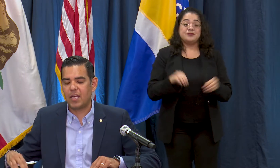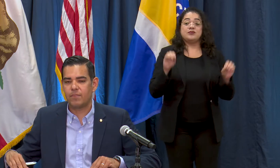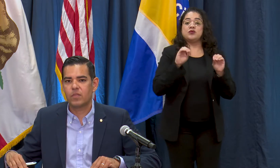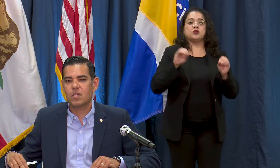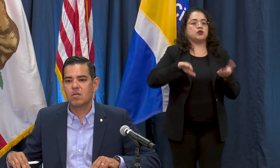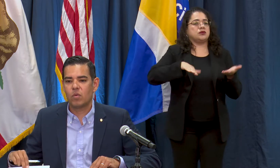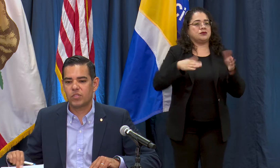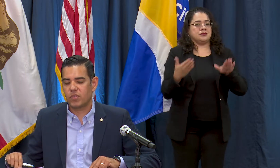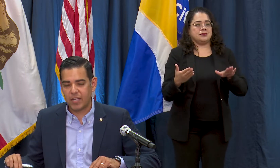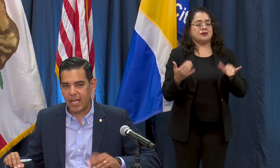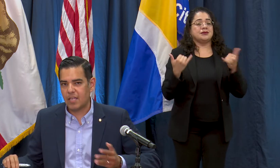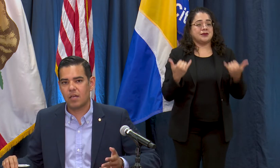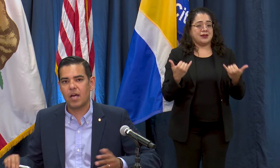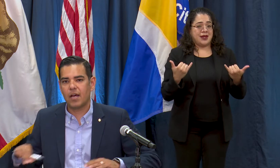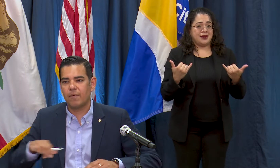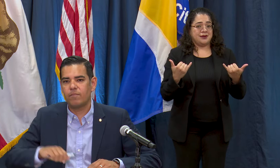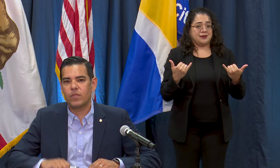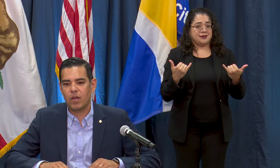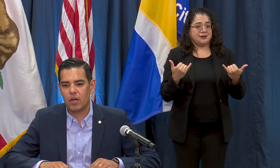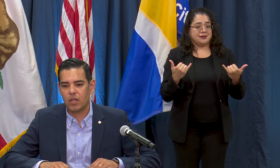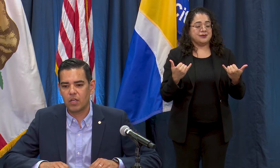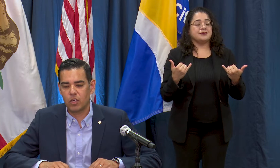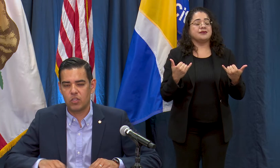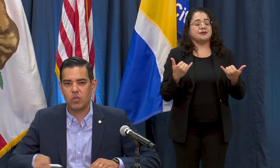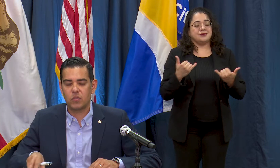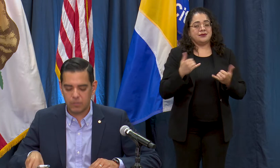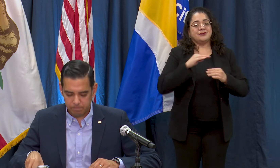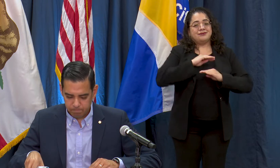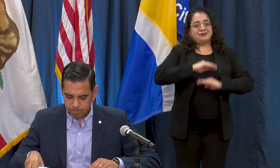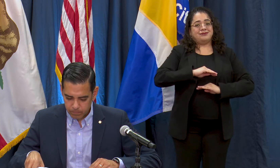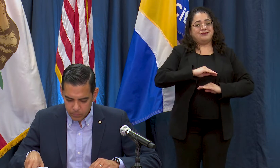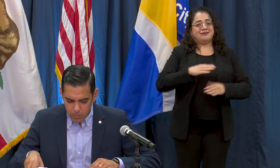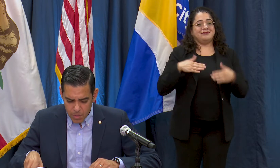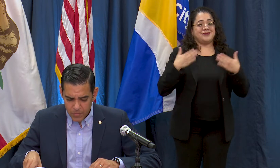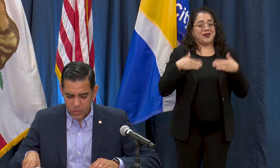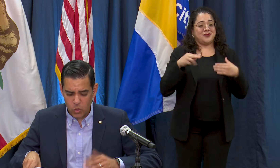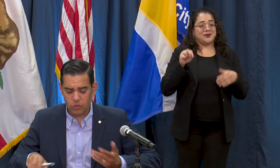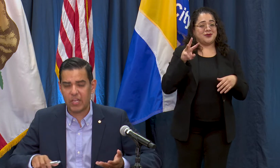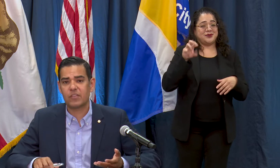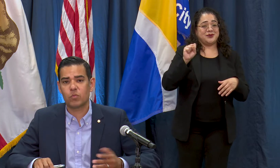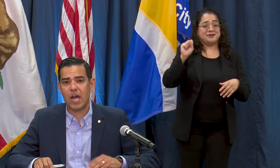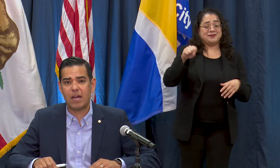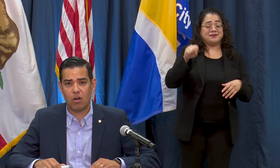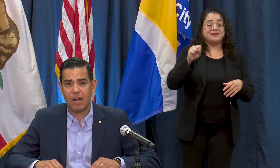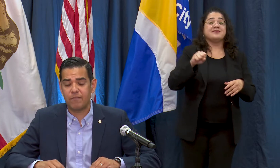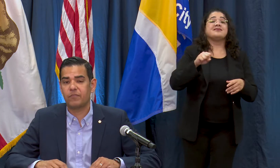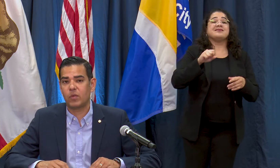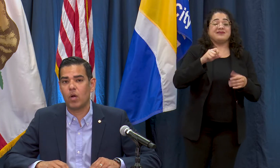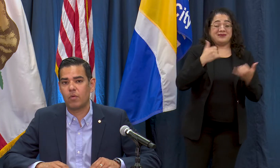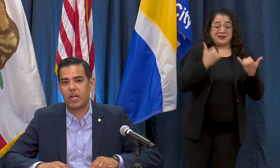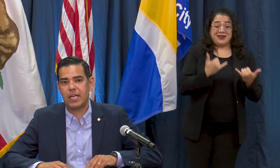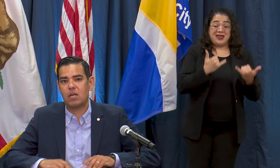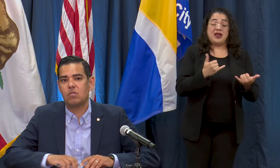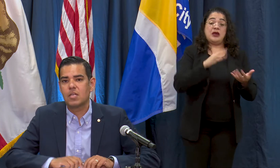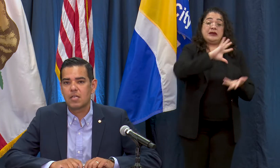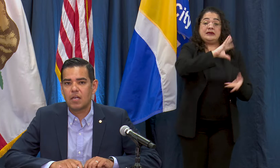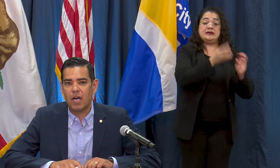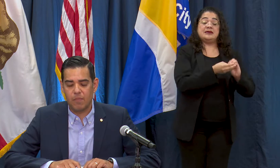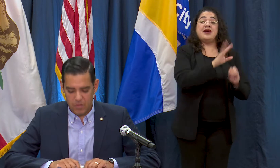which is again good news but the total deaths are at 51 right now and